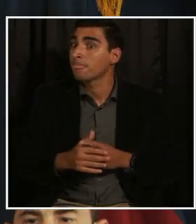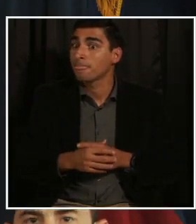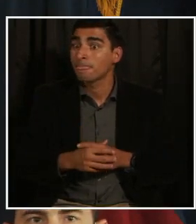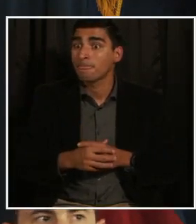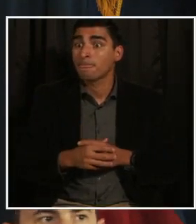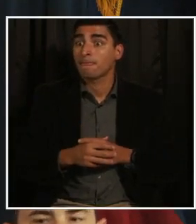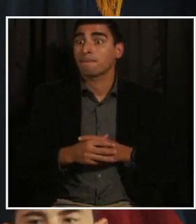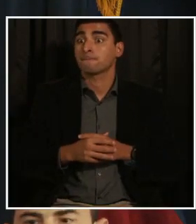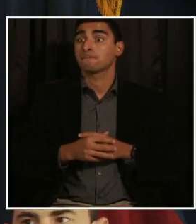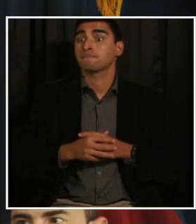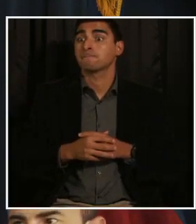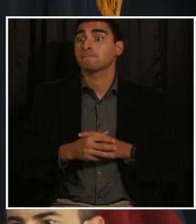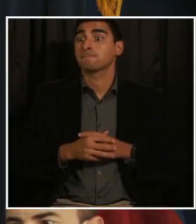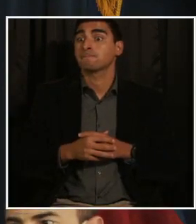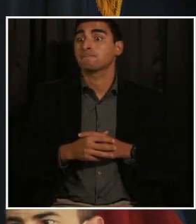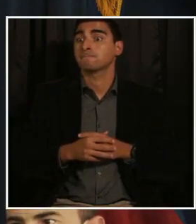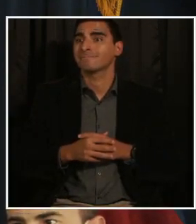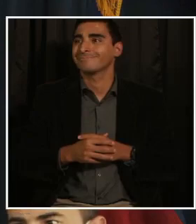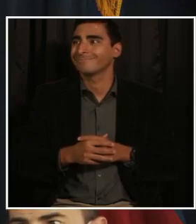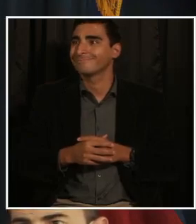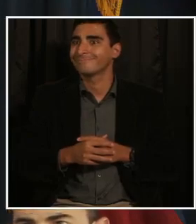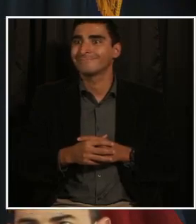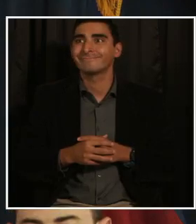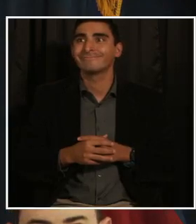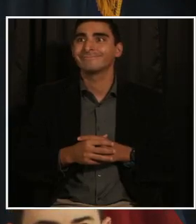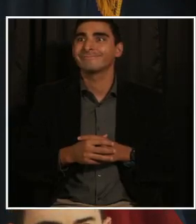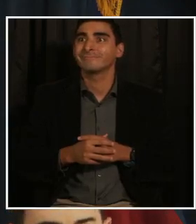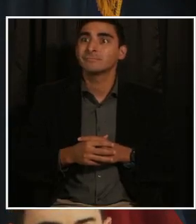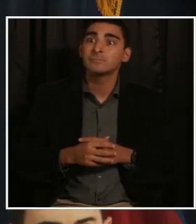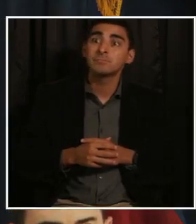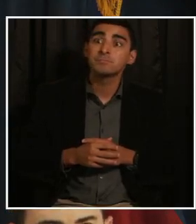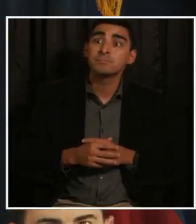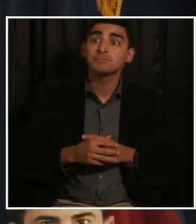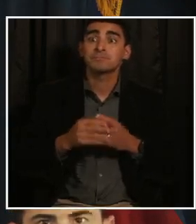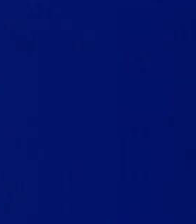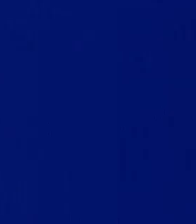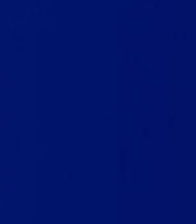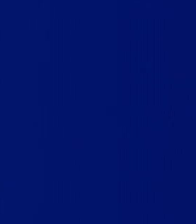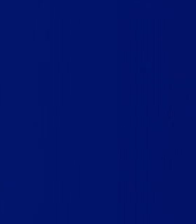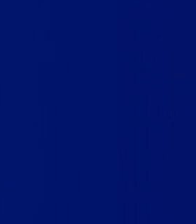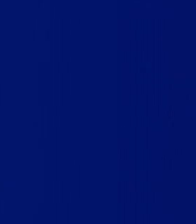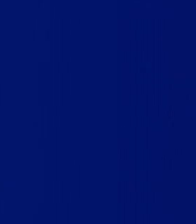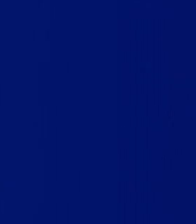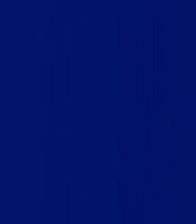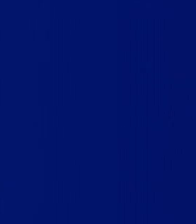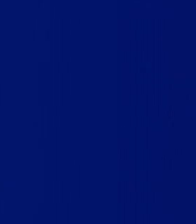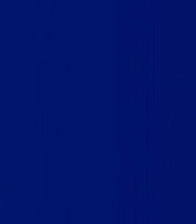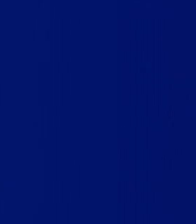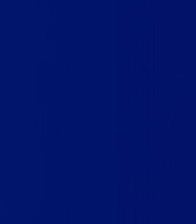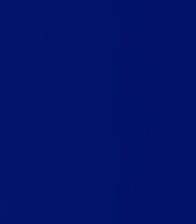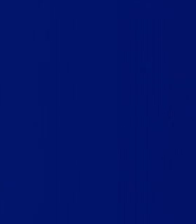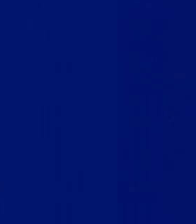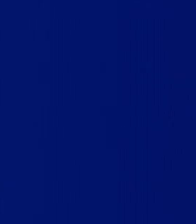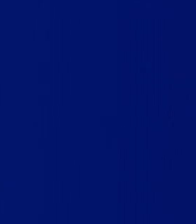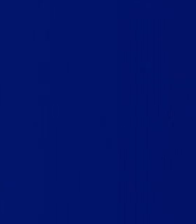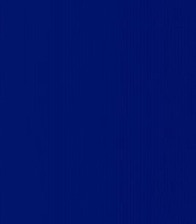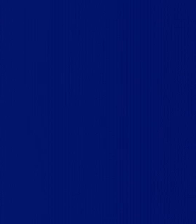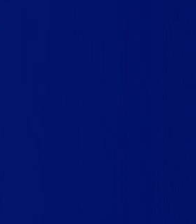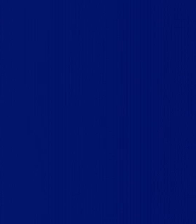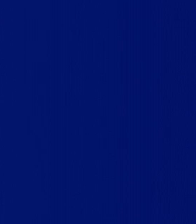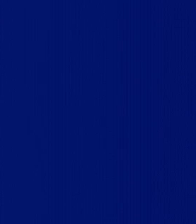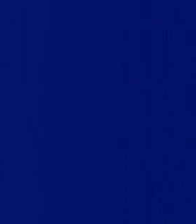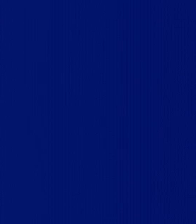thank you